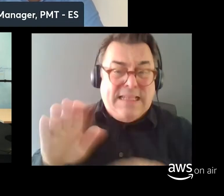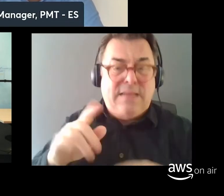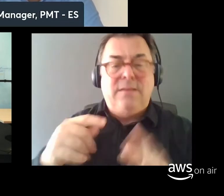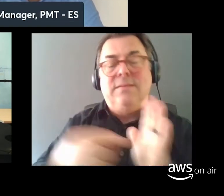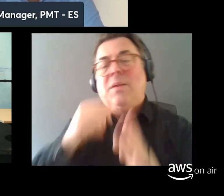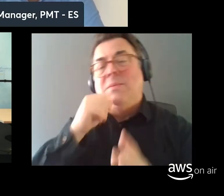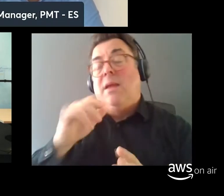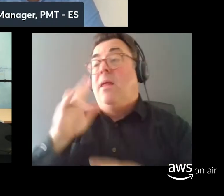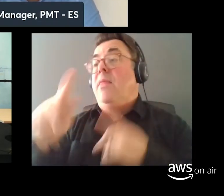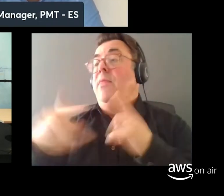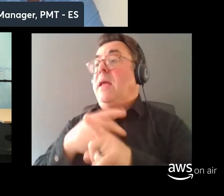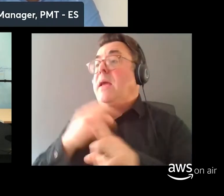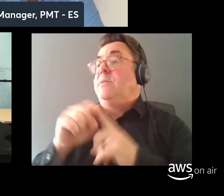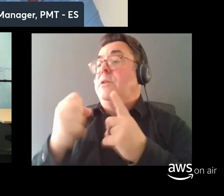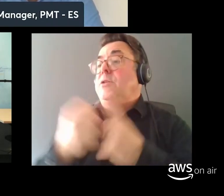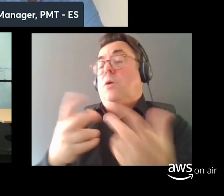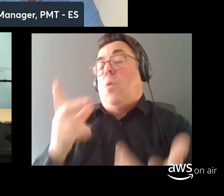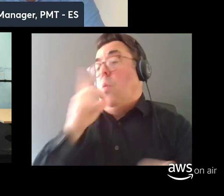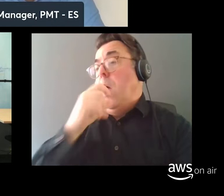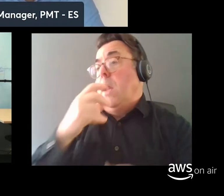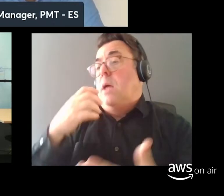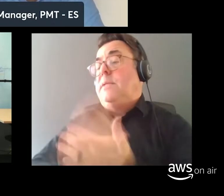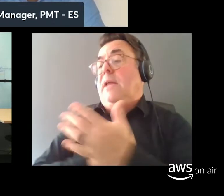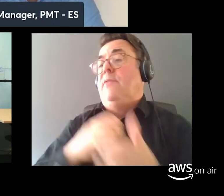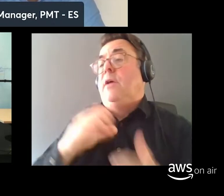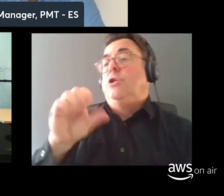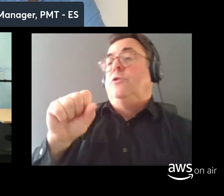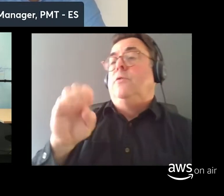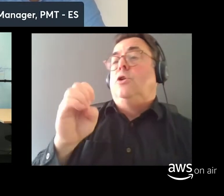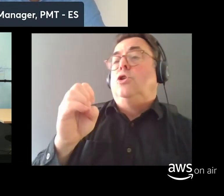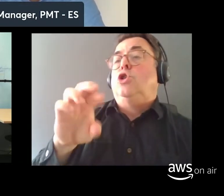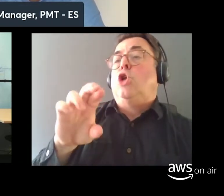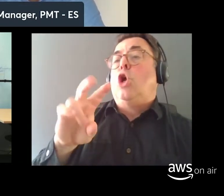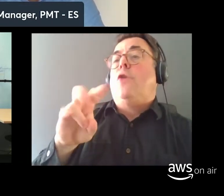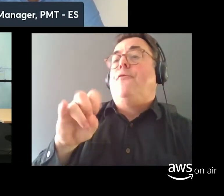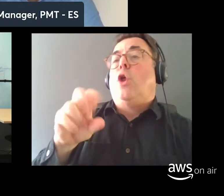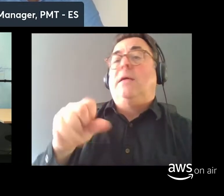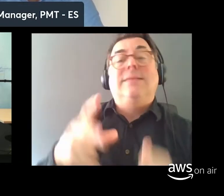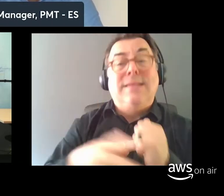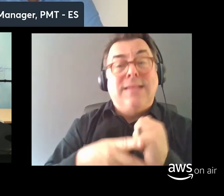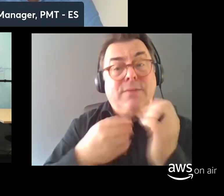serverless could be a very cost-effective solution, as you don't have to provision for peaks